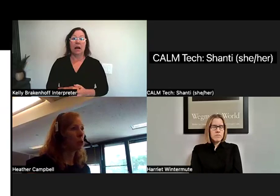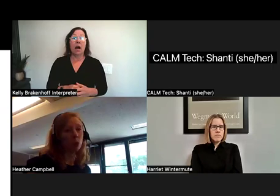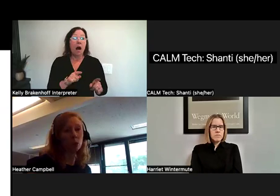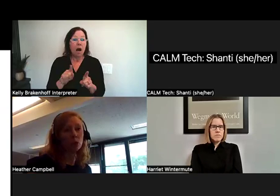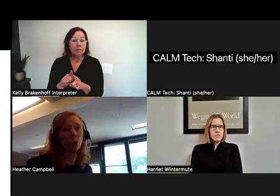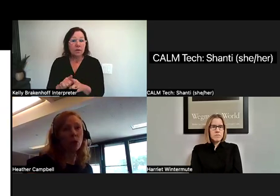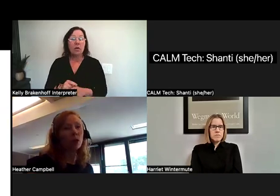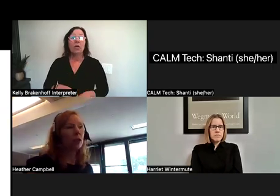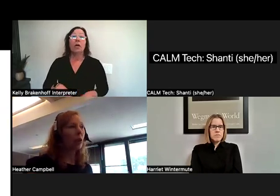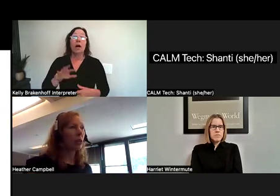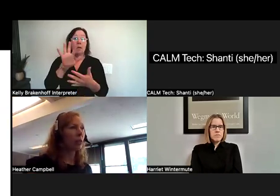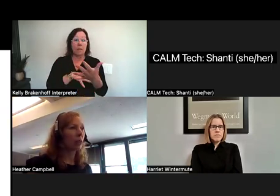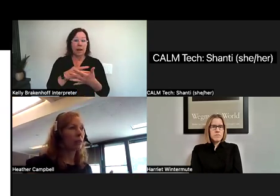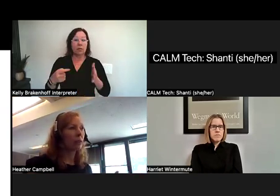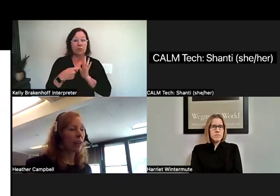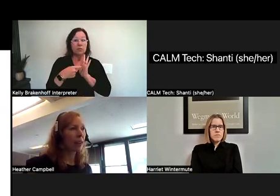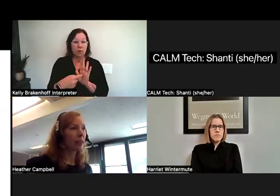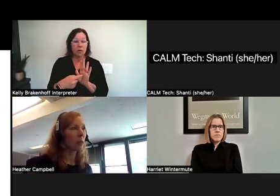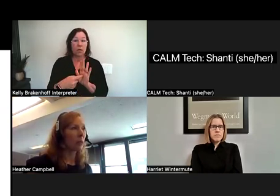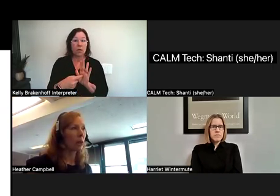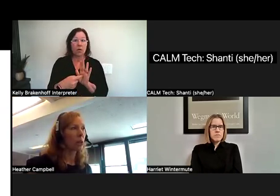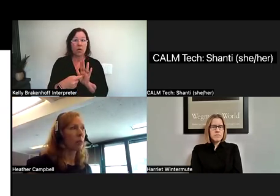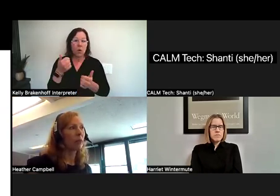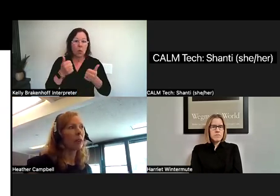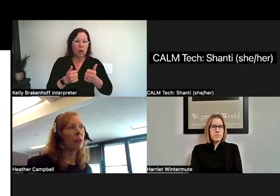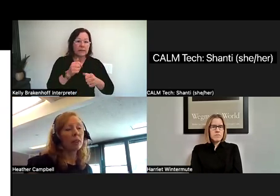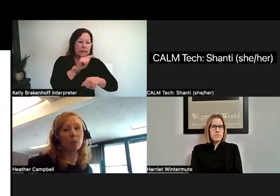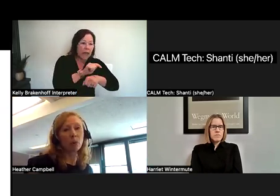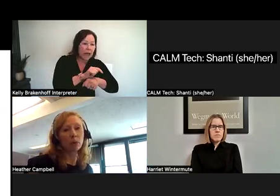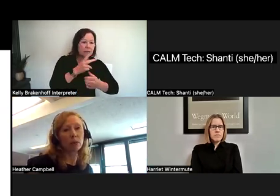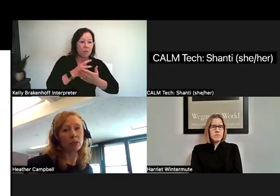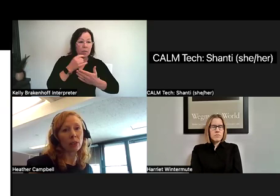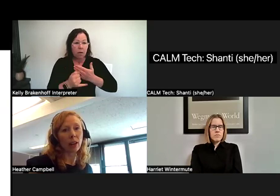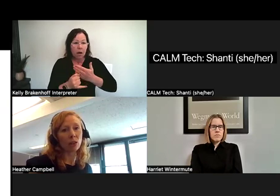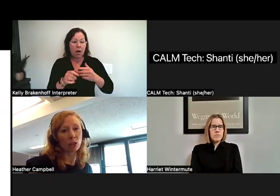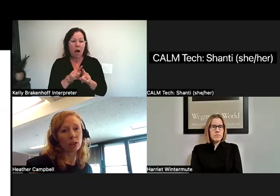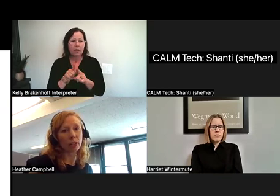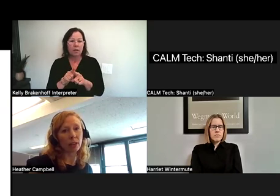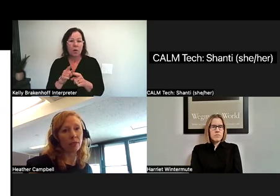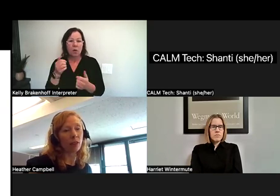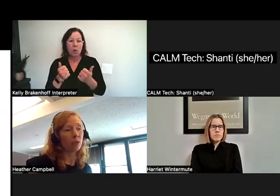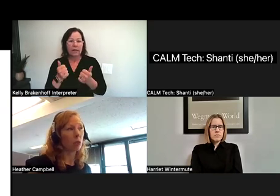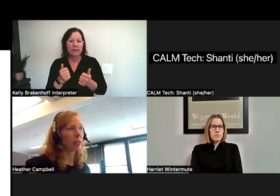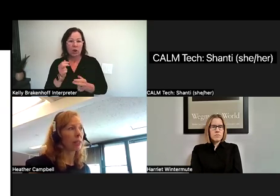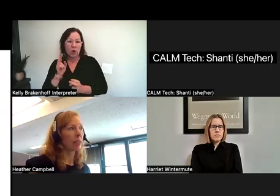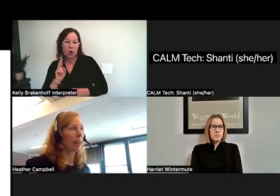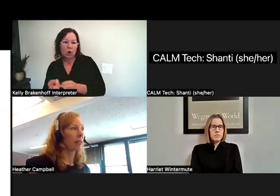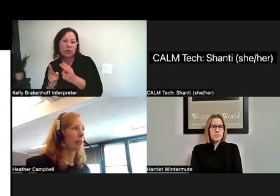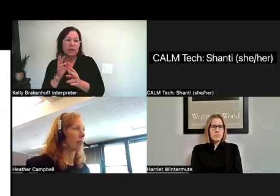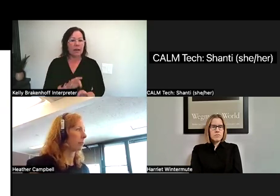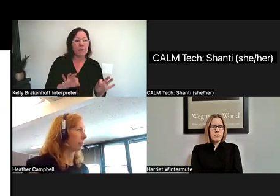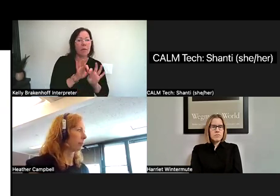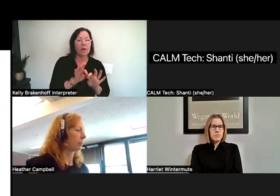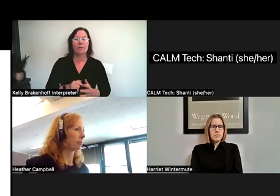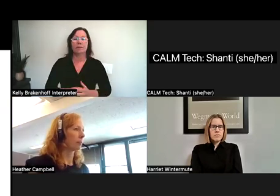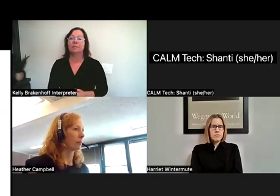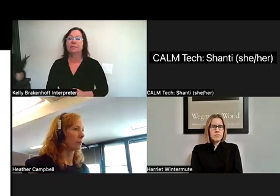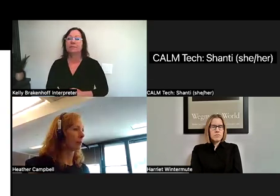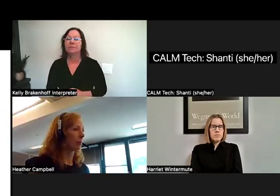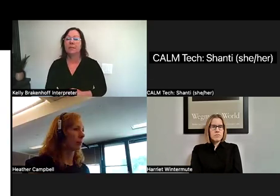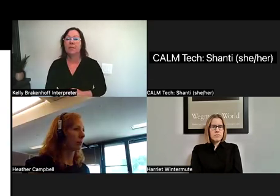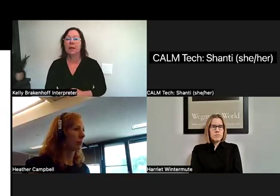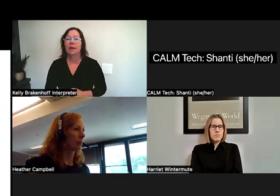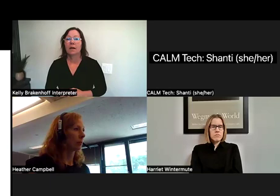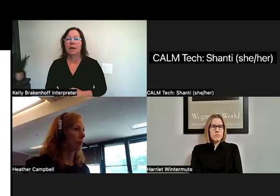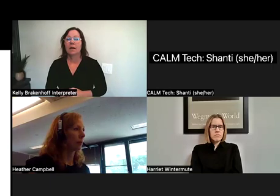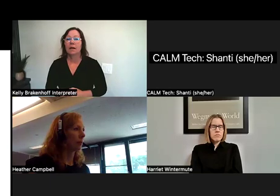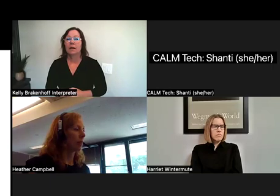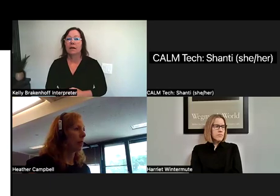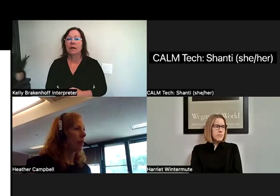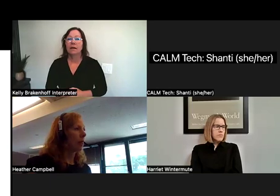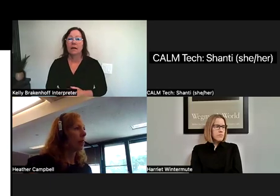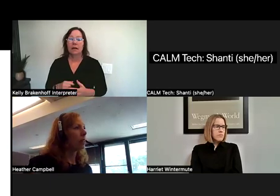shows not only the tasks and projects but the importance and urgency of those listed tasks.